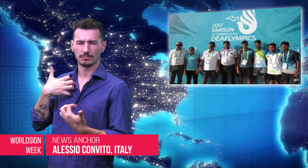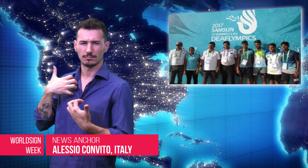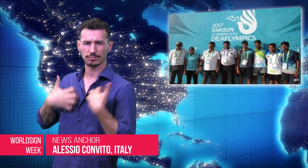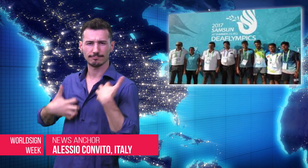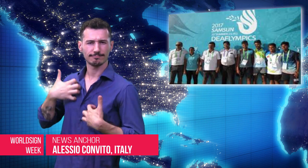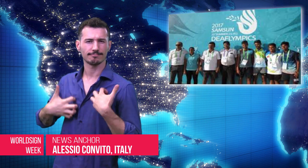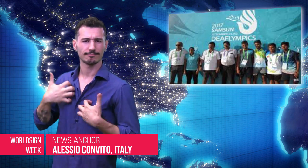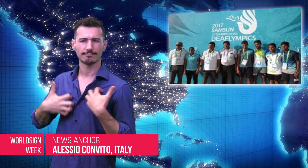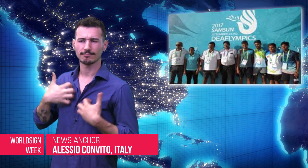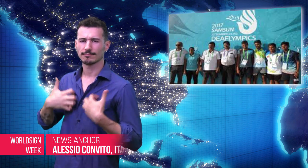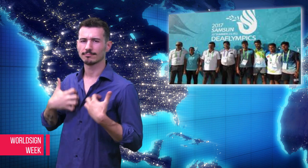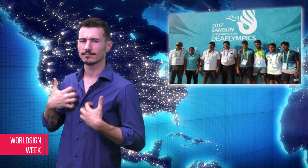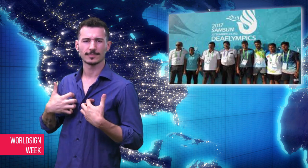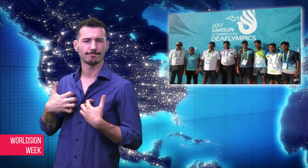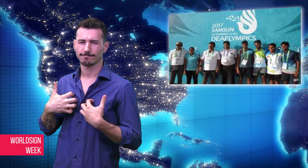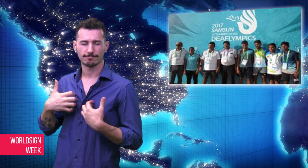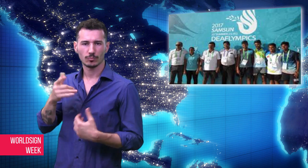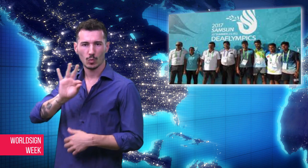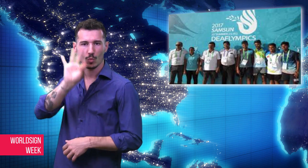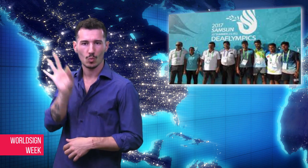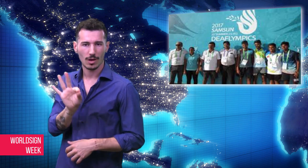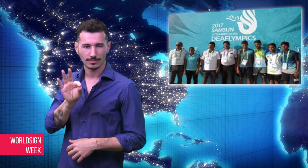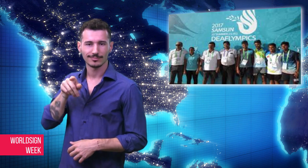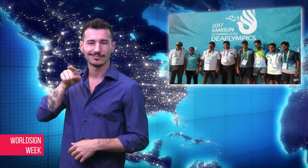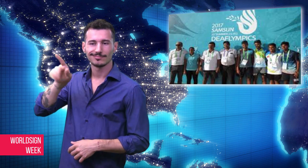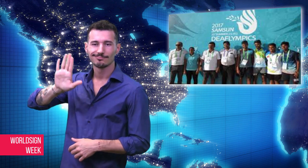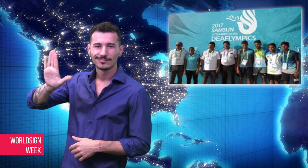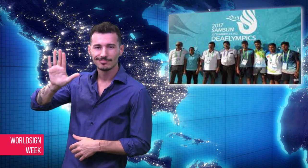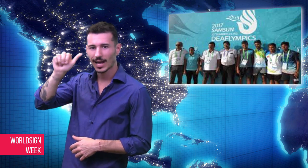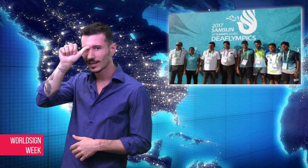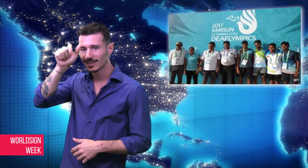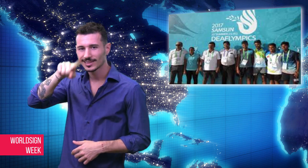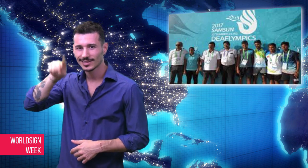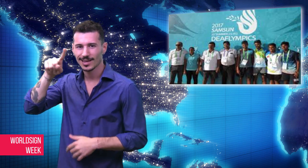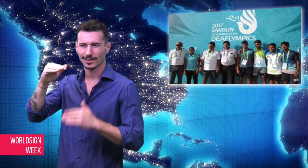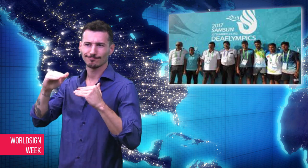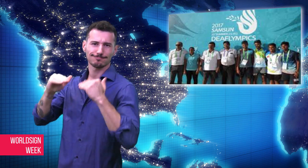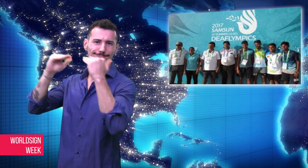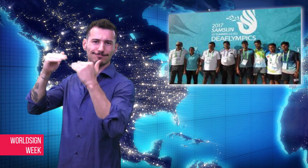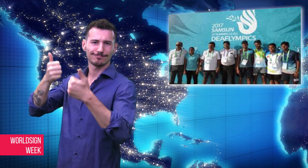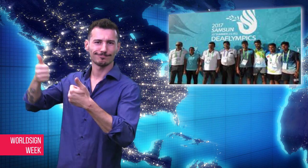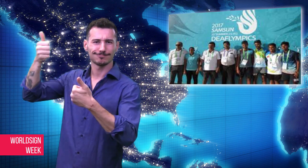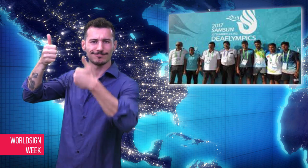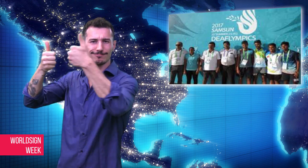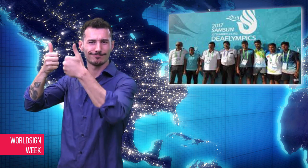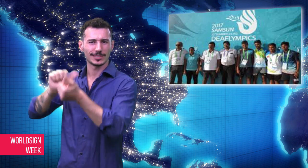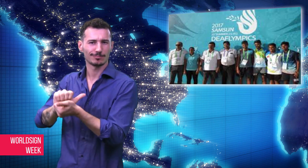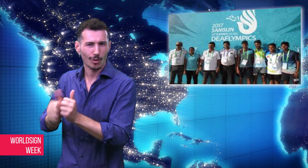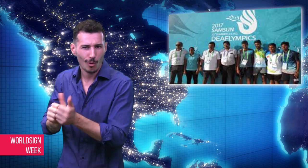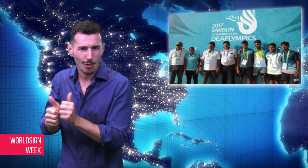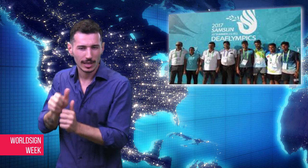airport as no one from the Sports Authority of India (SAI) or the sports